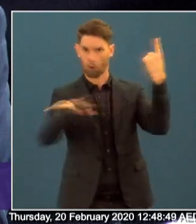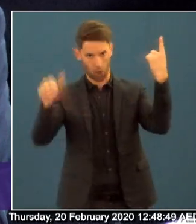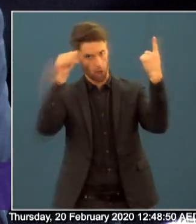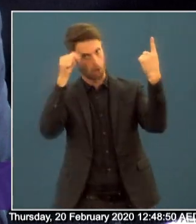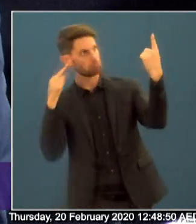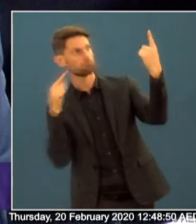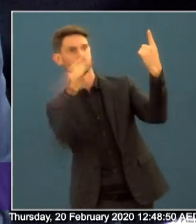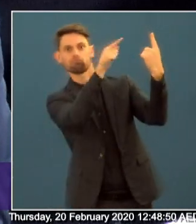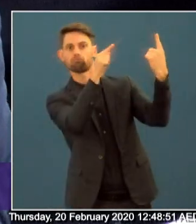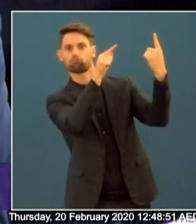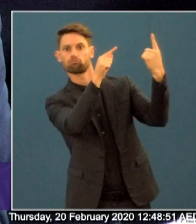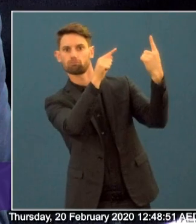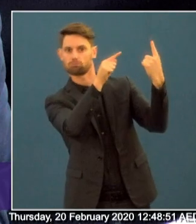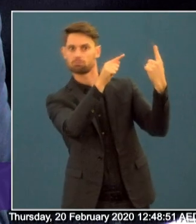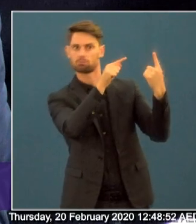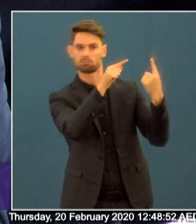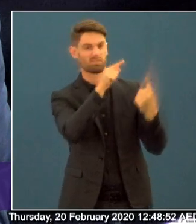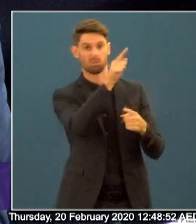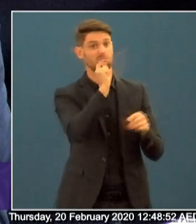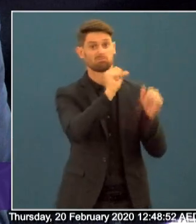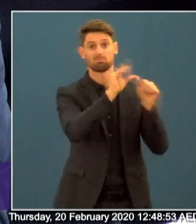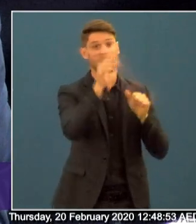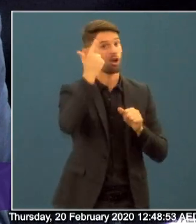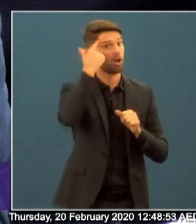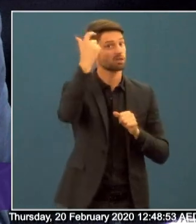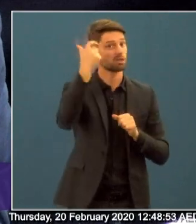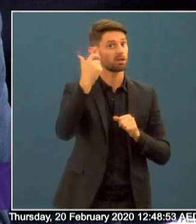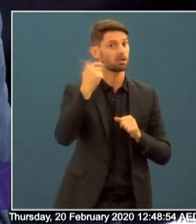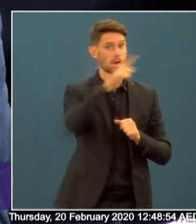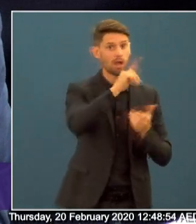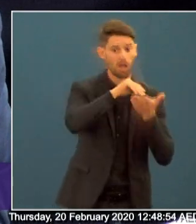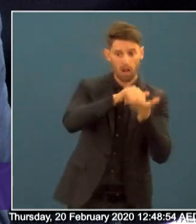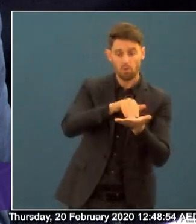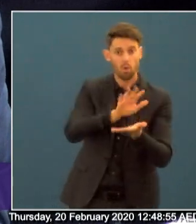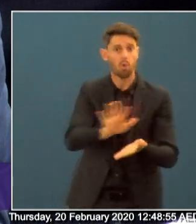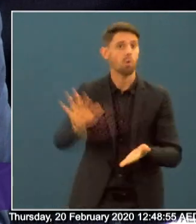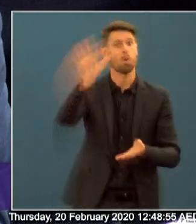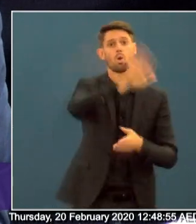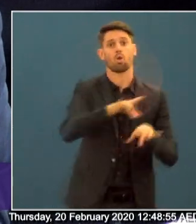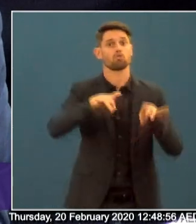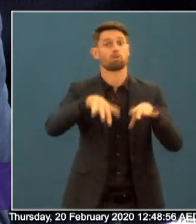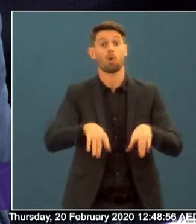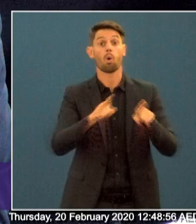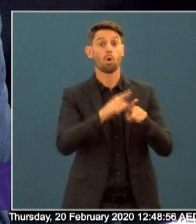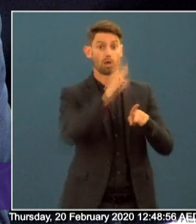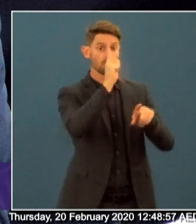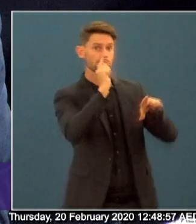I think that could be a virtual clearing house and could involve, also, the production of training materials that